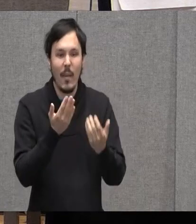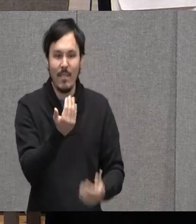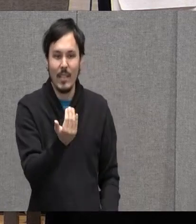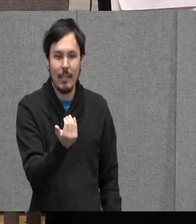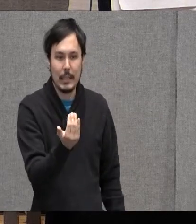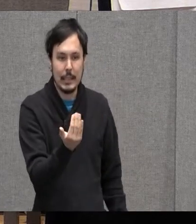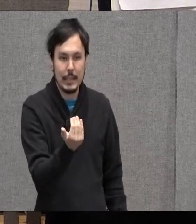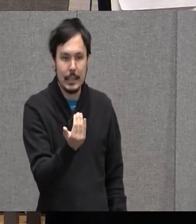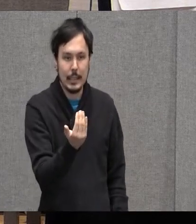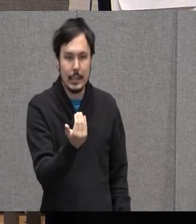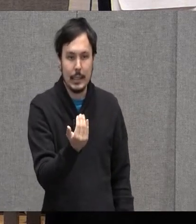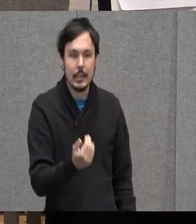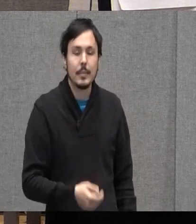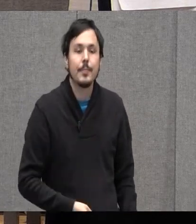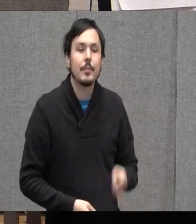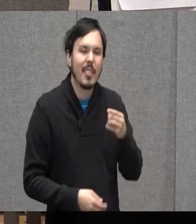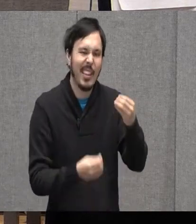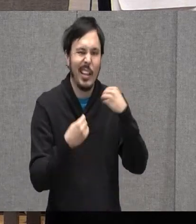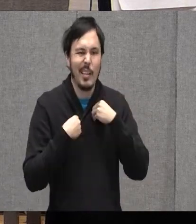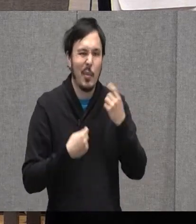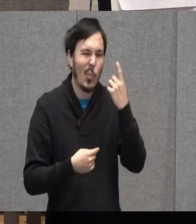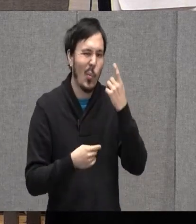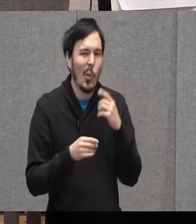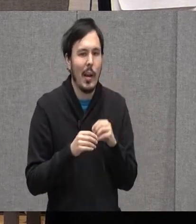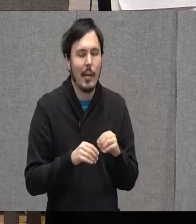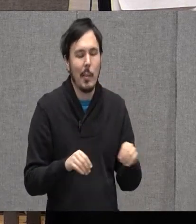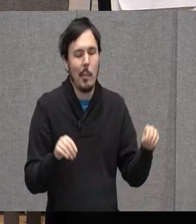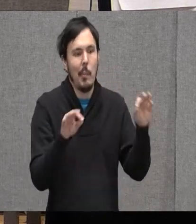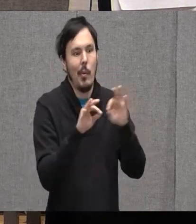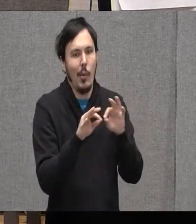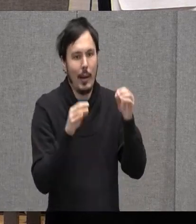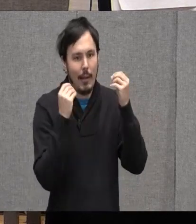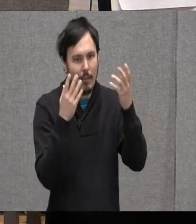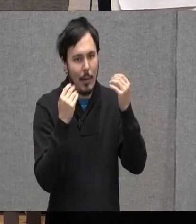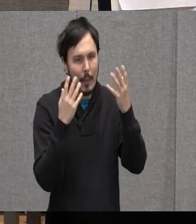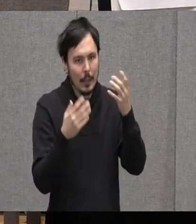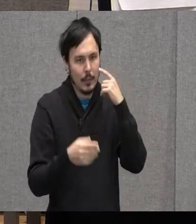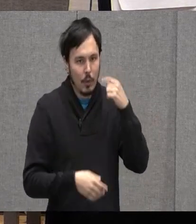And then, they have given us one important information for us before we move on.